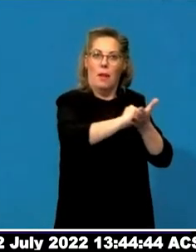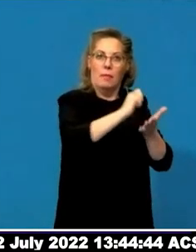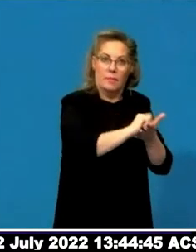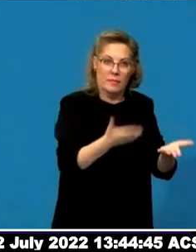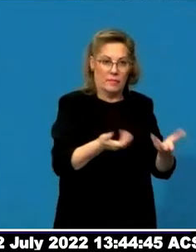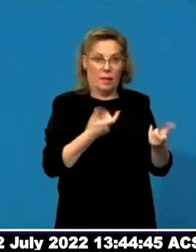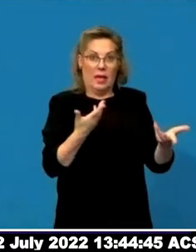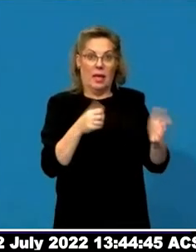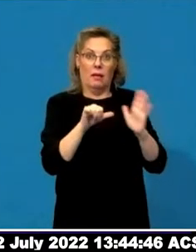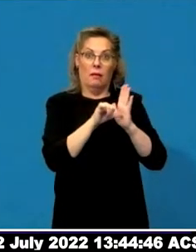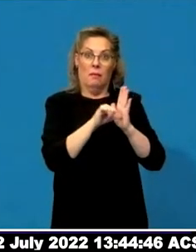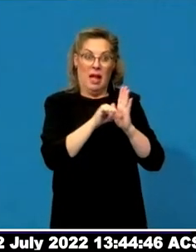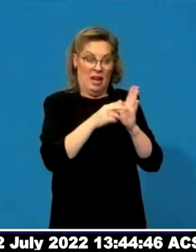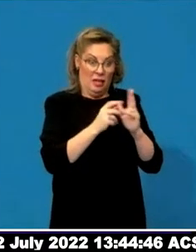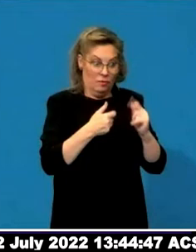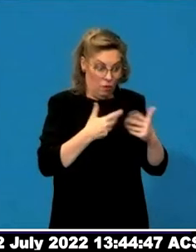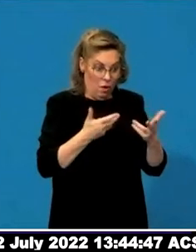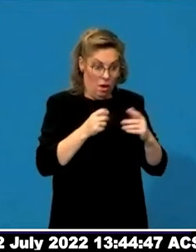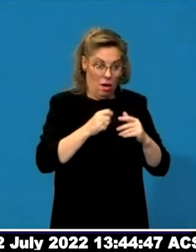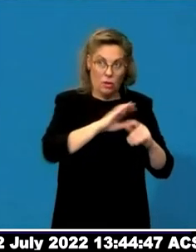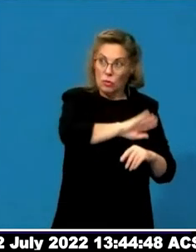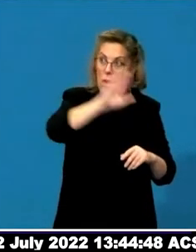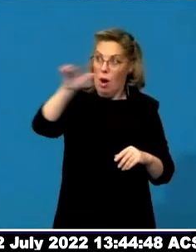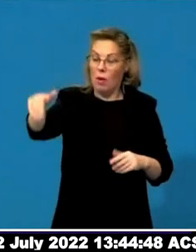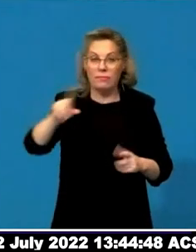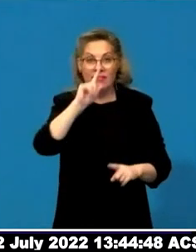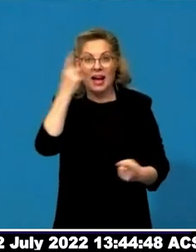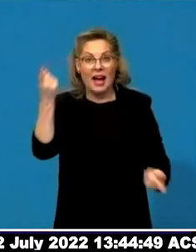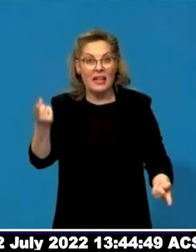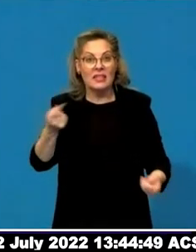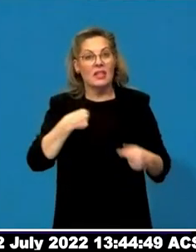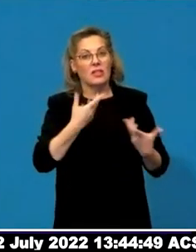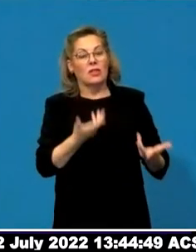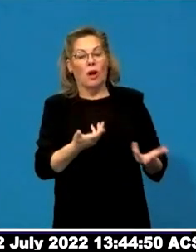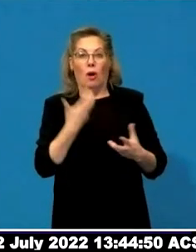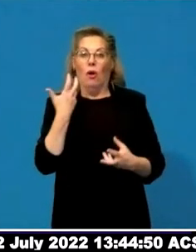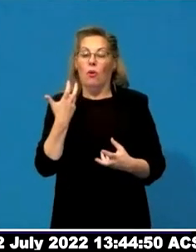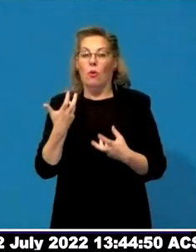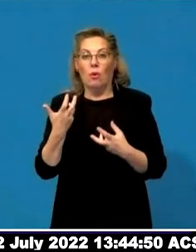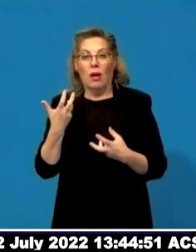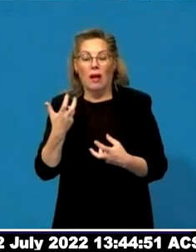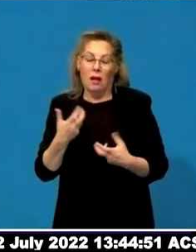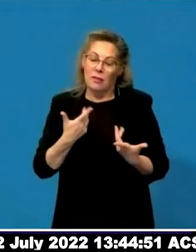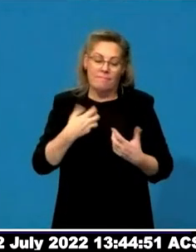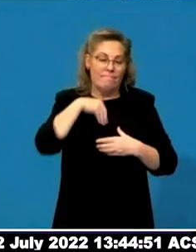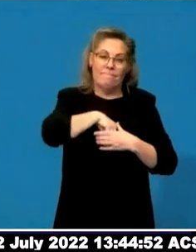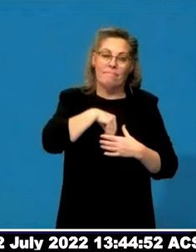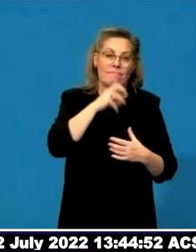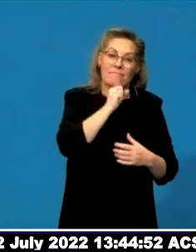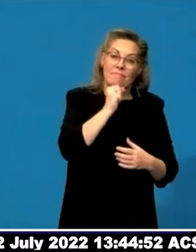That creates a lot of sadness. MS McMAHON: I was about to ask what impact is that having on the people that you speak to. MS McRAE: Yeah, definitely.